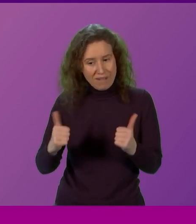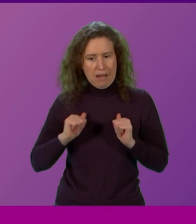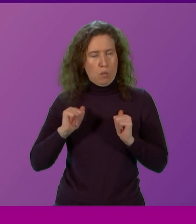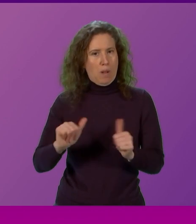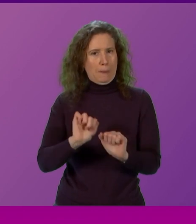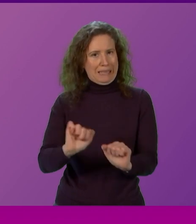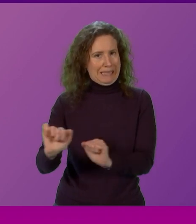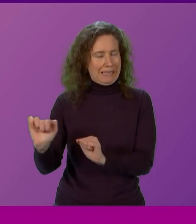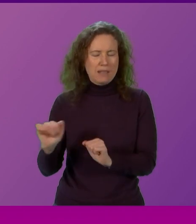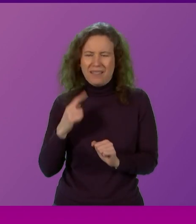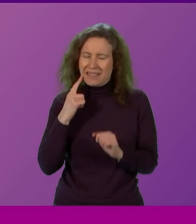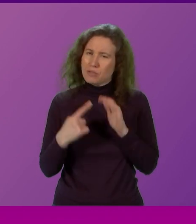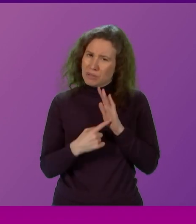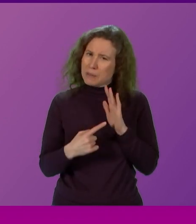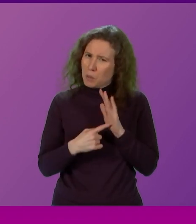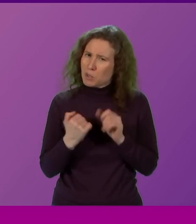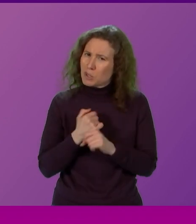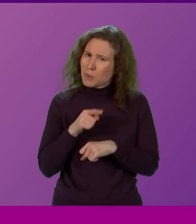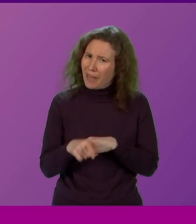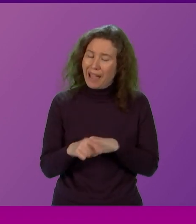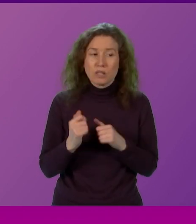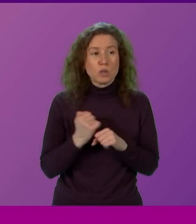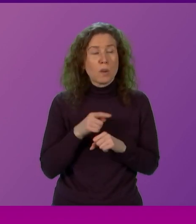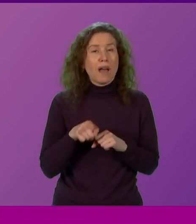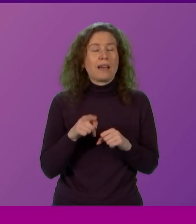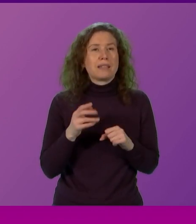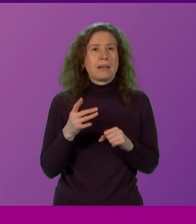It is really important that we do that, and that we do it in a way—frankly—that avoids